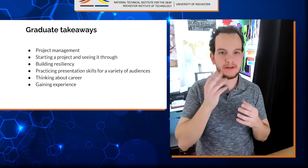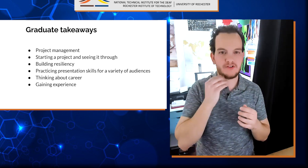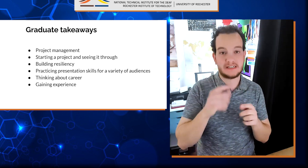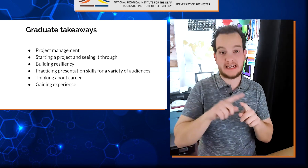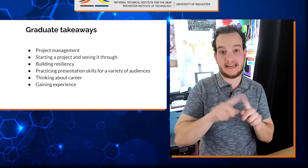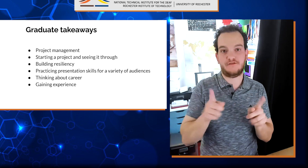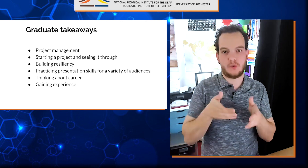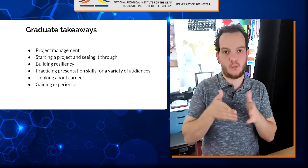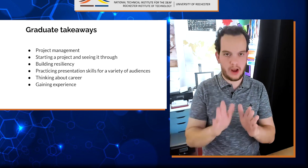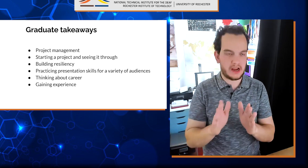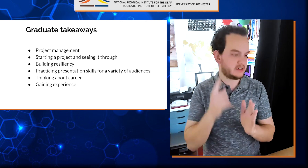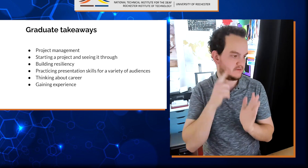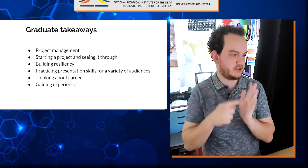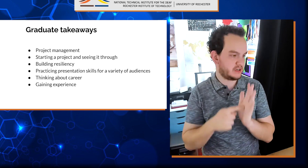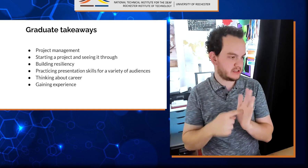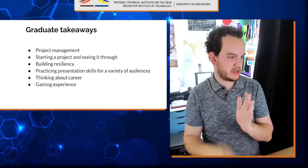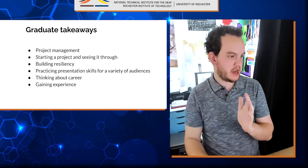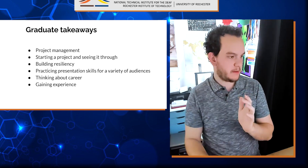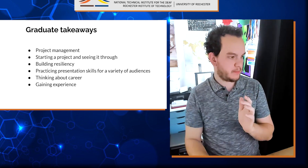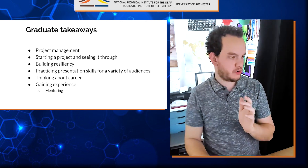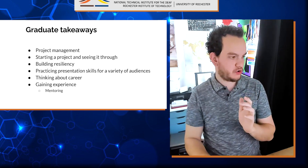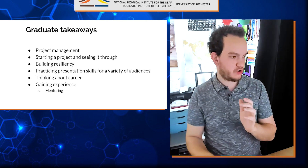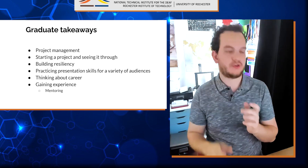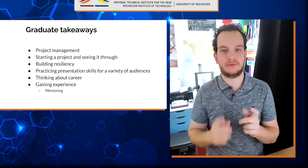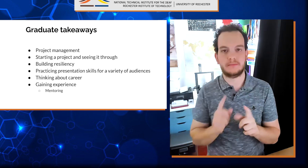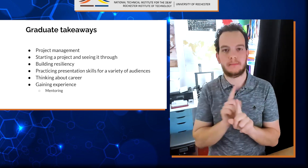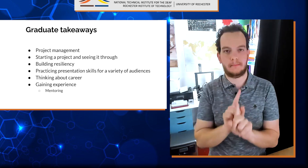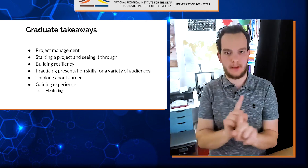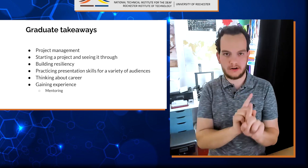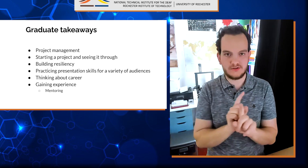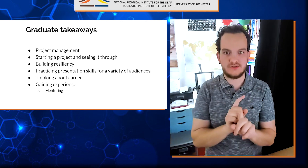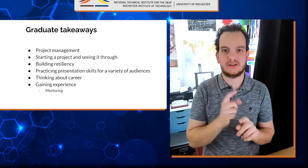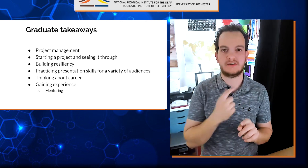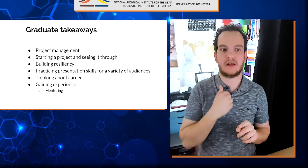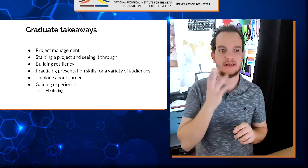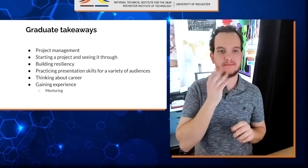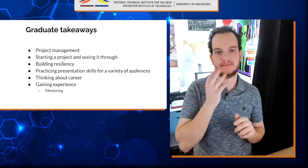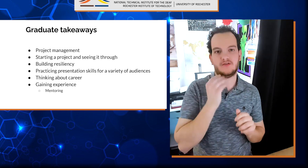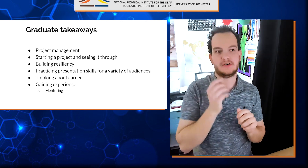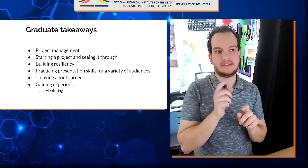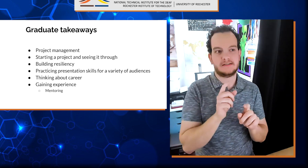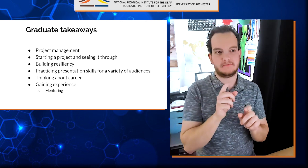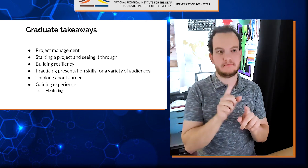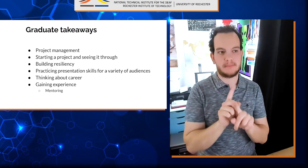I also gained a lot of experience in different ways. So, for example, through mentoring,